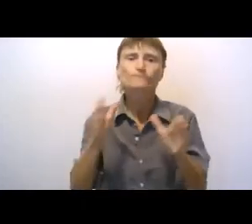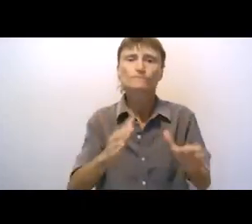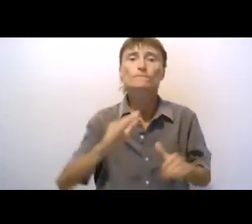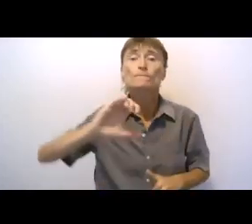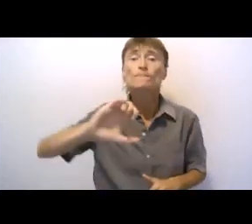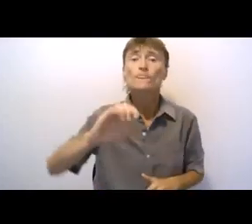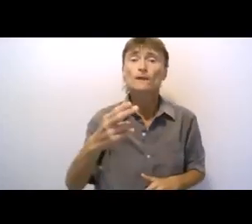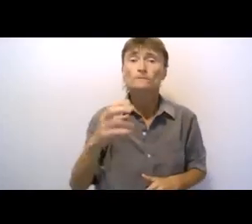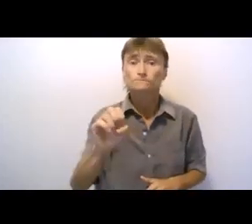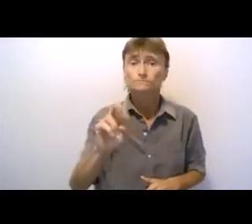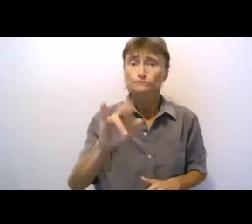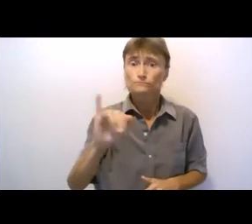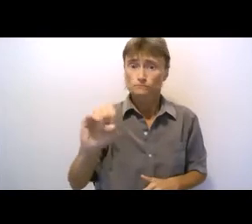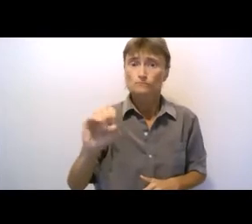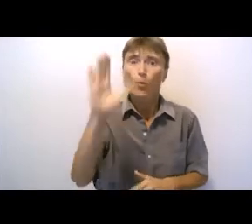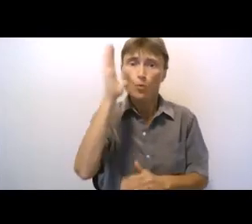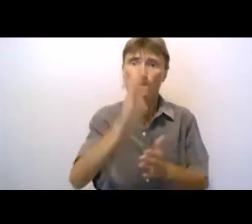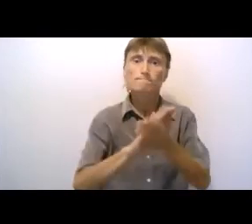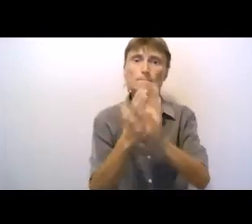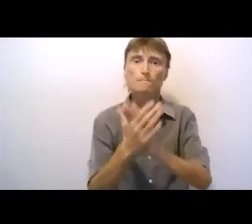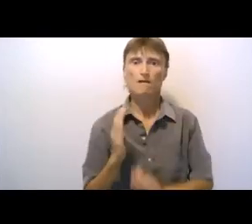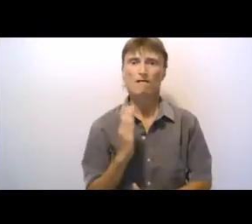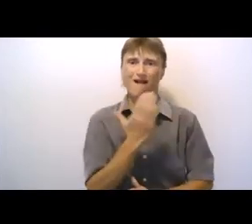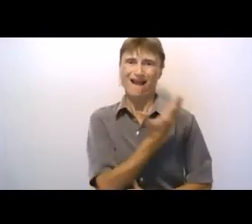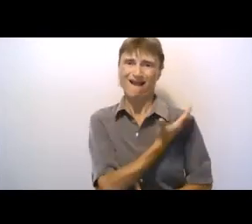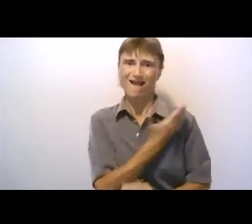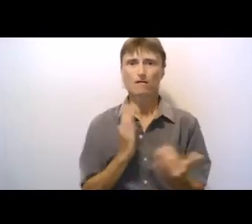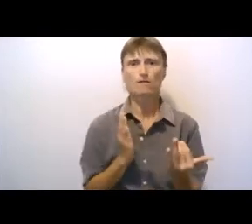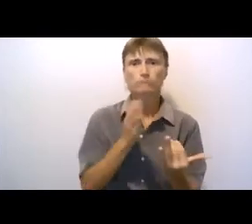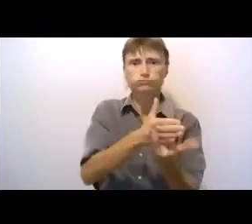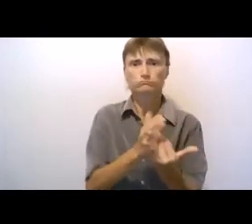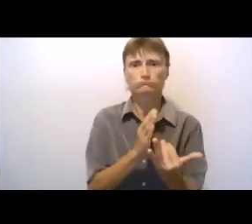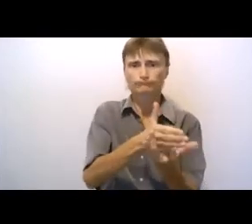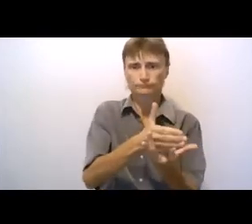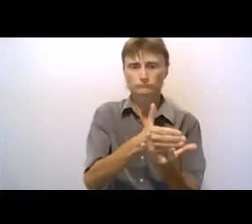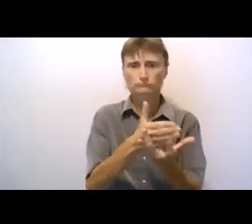or unsafe, or see that participant, that a participant is using harmful or offensive